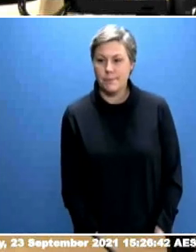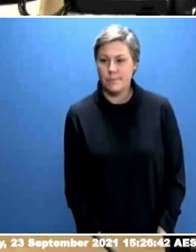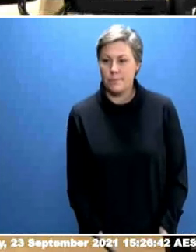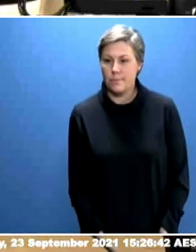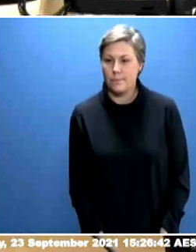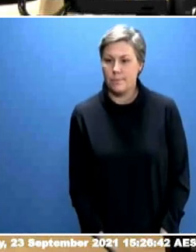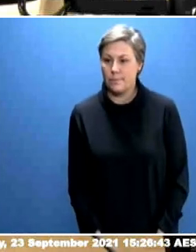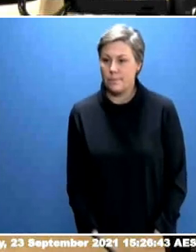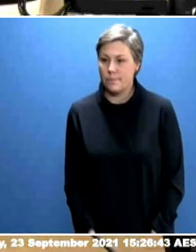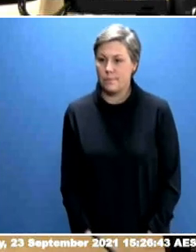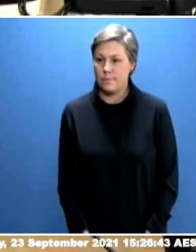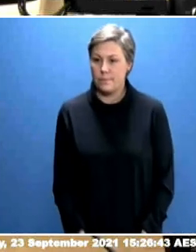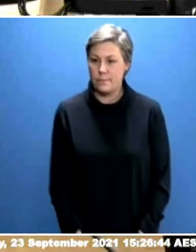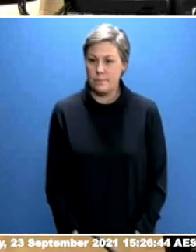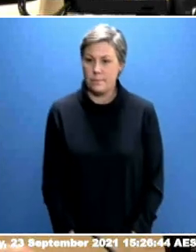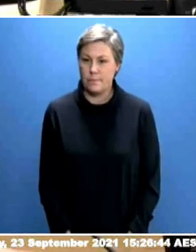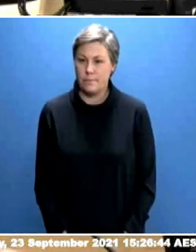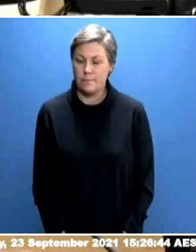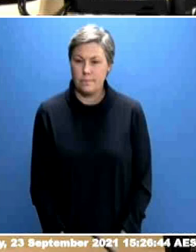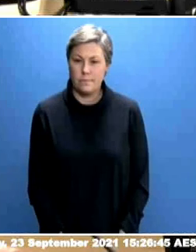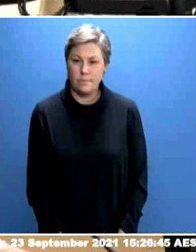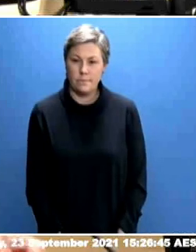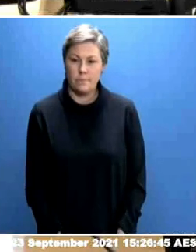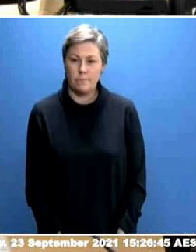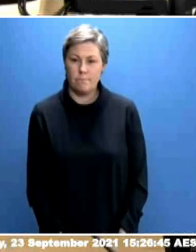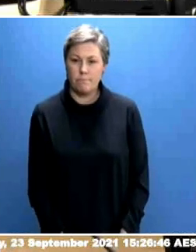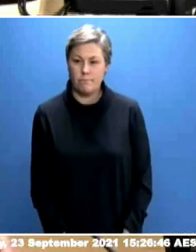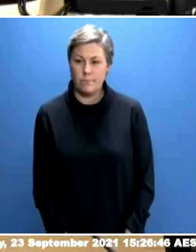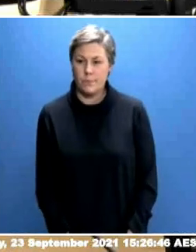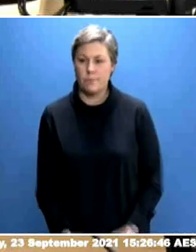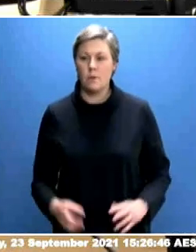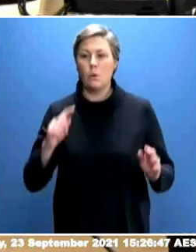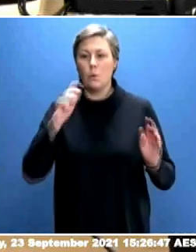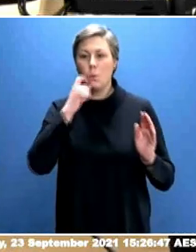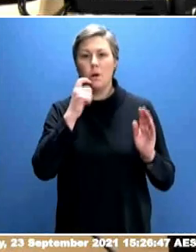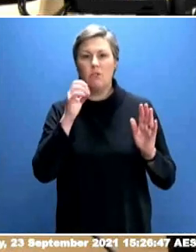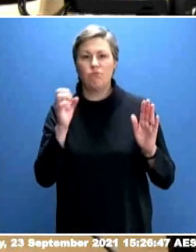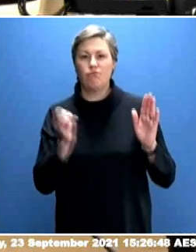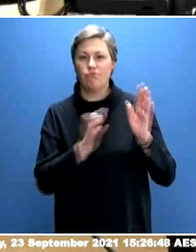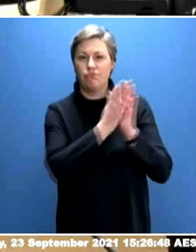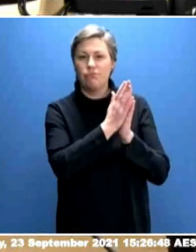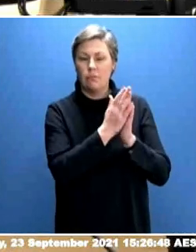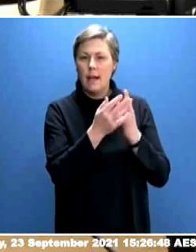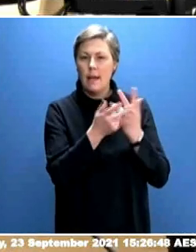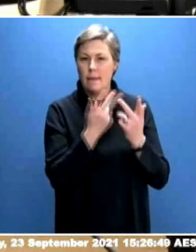Could I just perhaps bring up the other document that was earlier